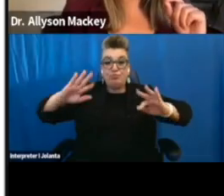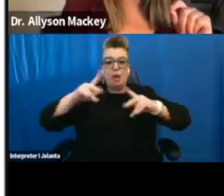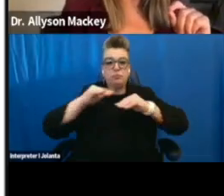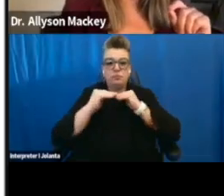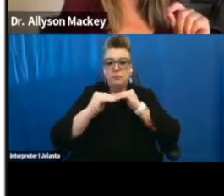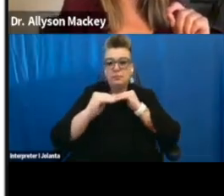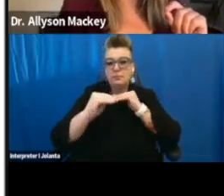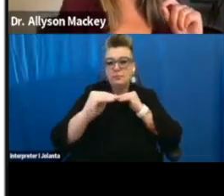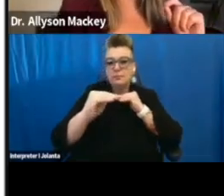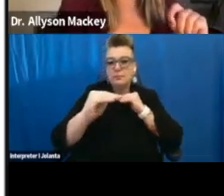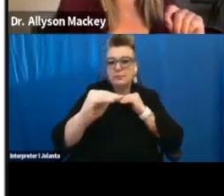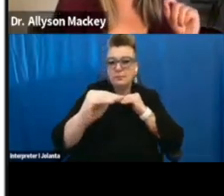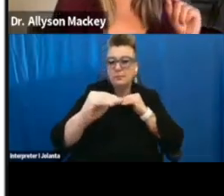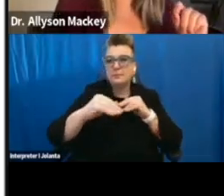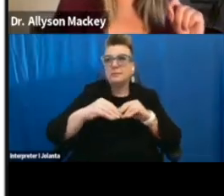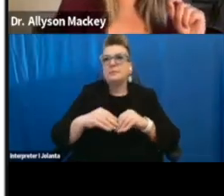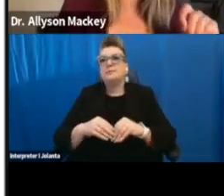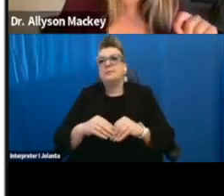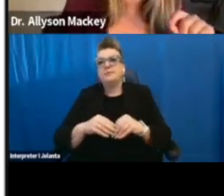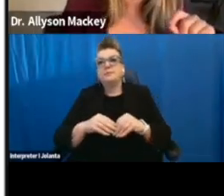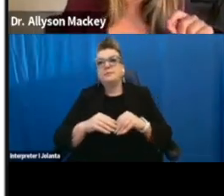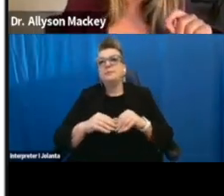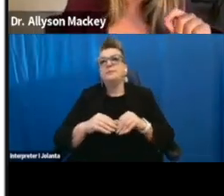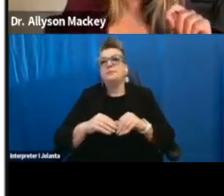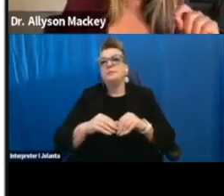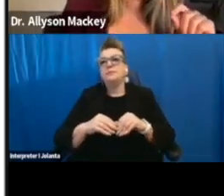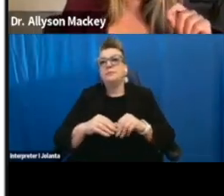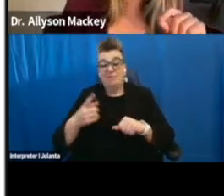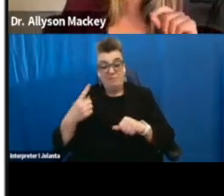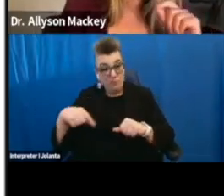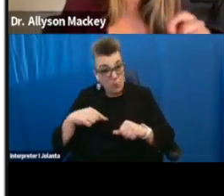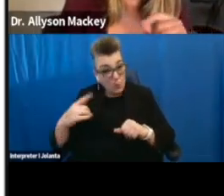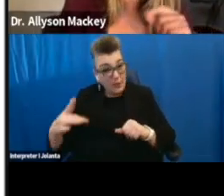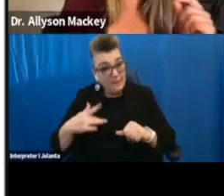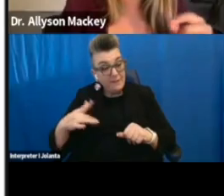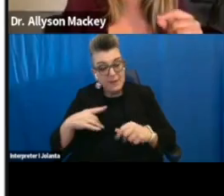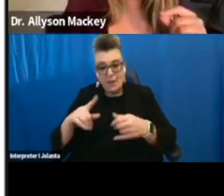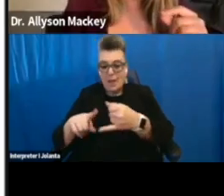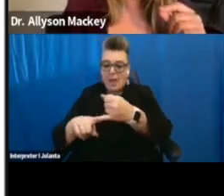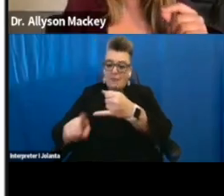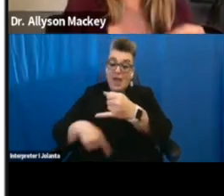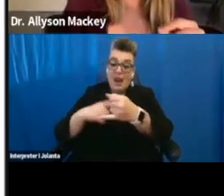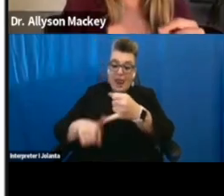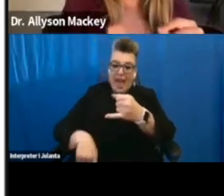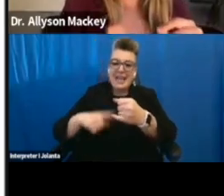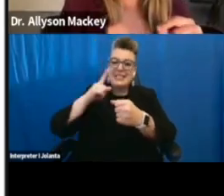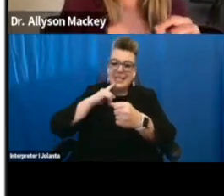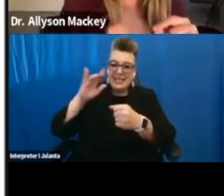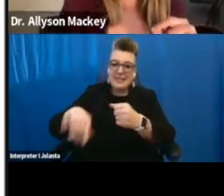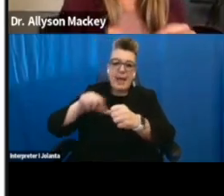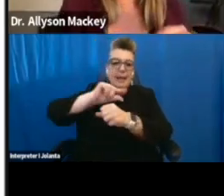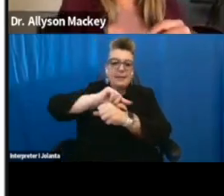we think it's likely then that the last step is going to be gluing these networks into place through